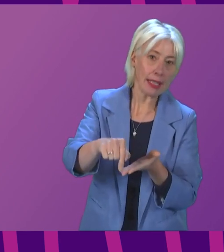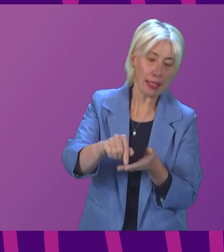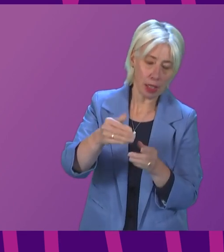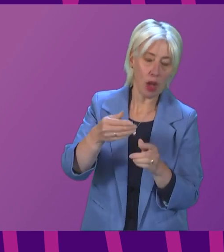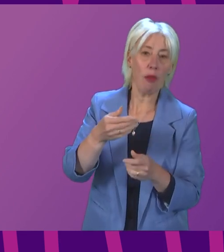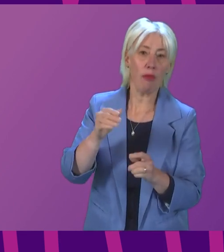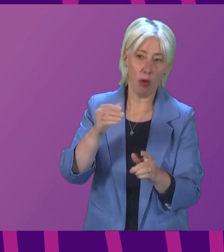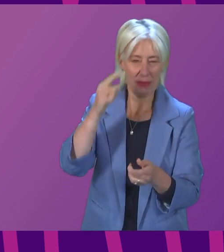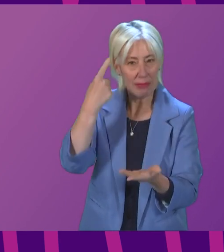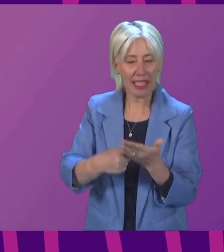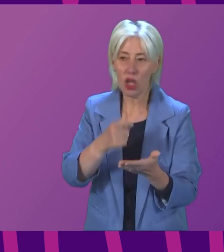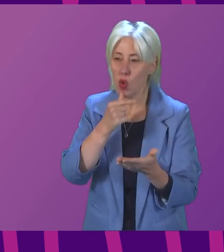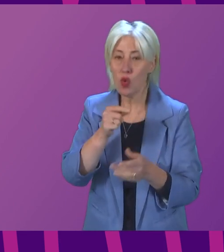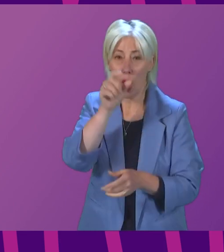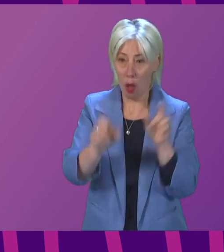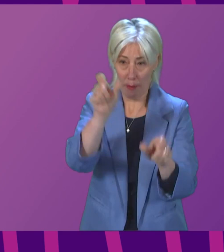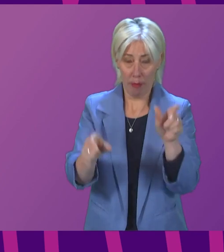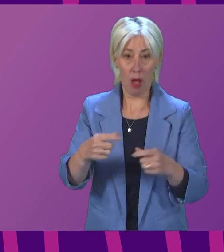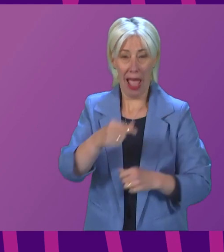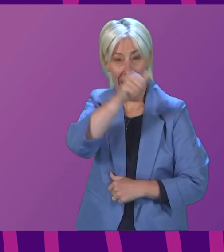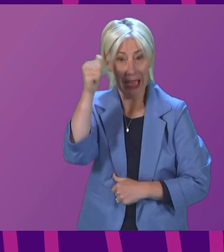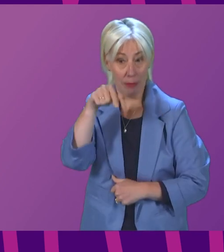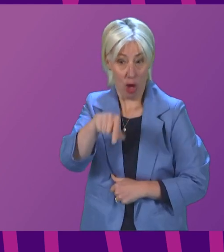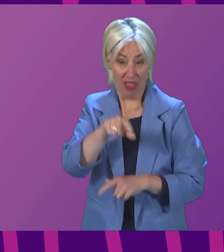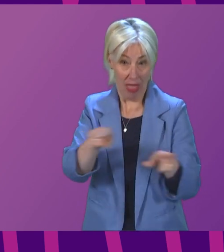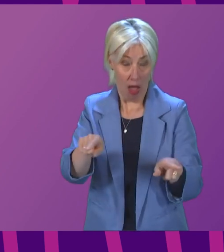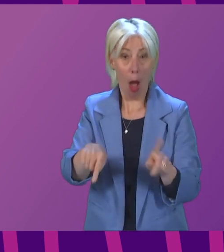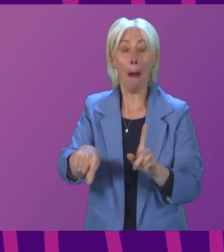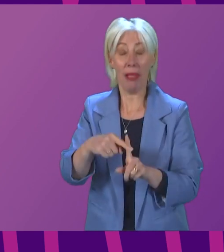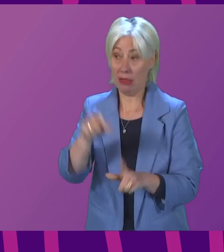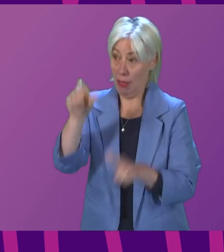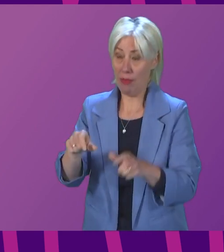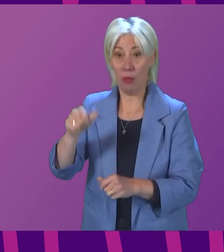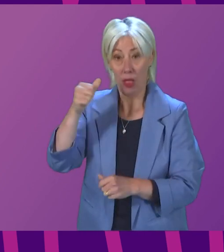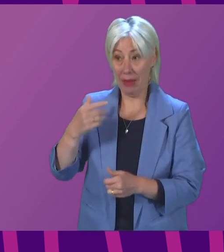by clinical experts on the front line and by people with lived experience of long Covid.